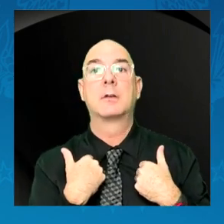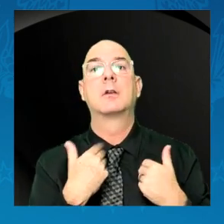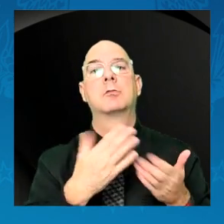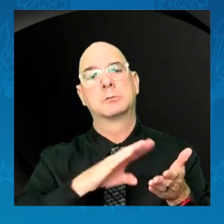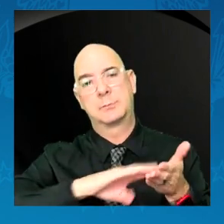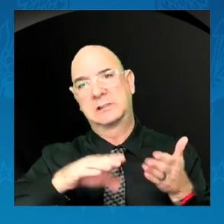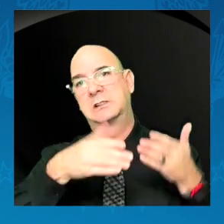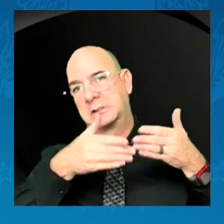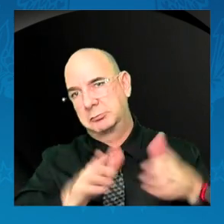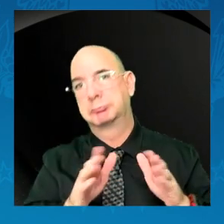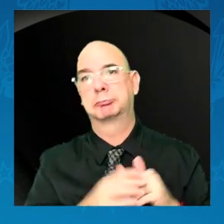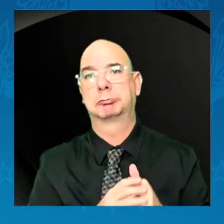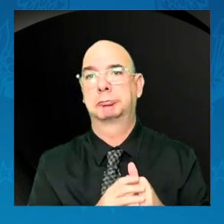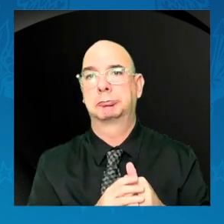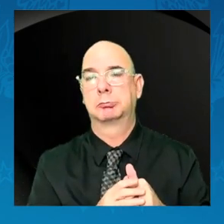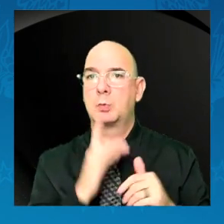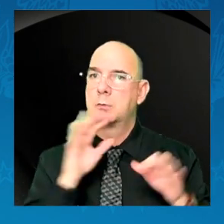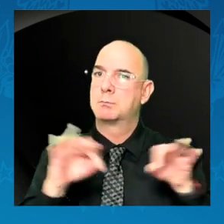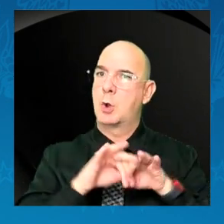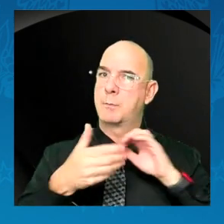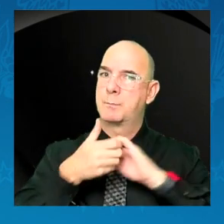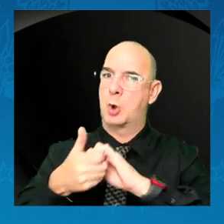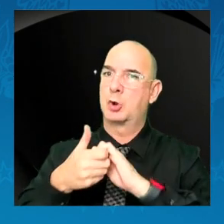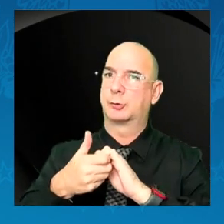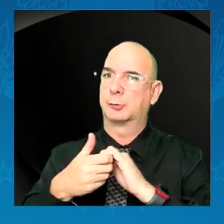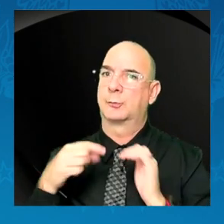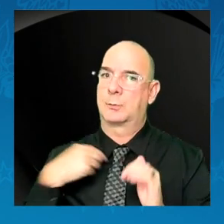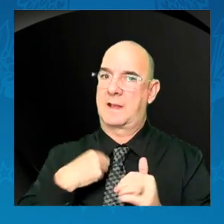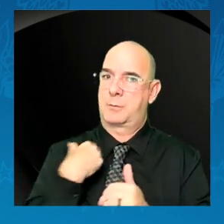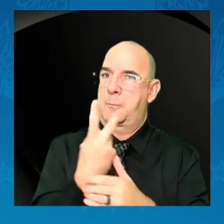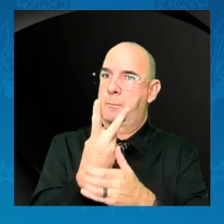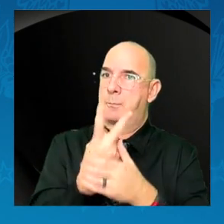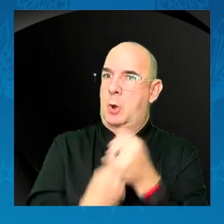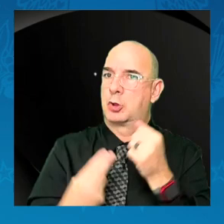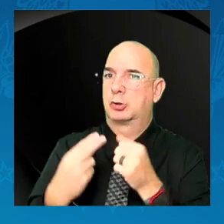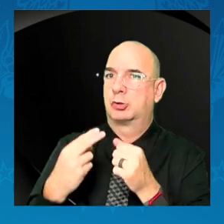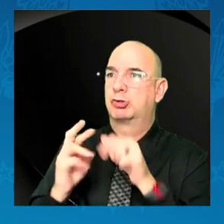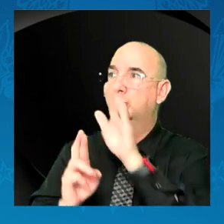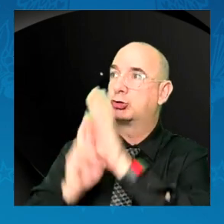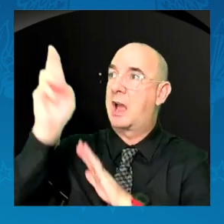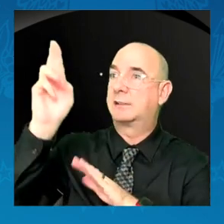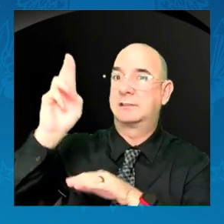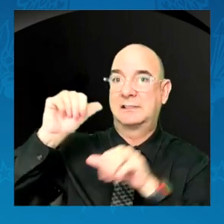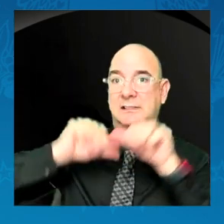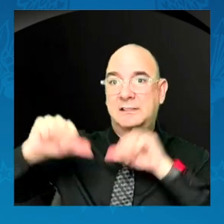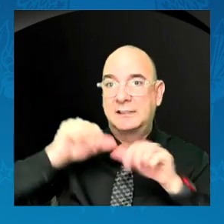as we both need rocket scientists, engineers, IT professionals, mathematicians, physicists and so on.